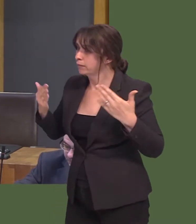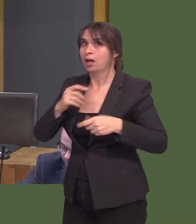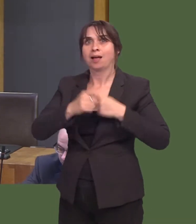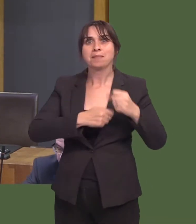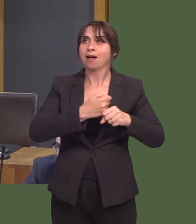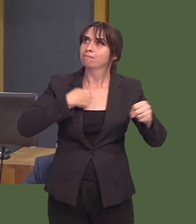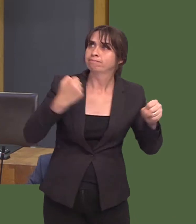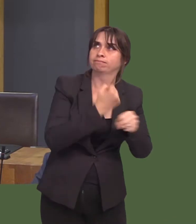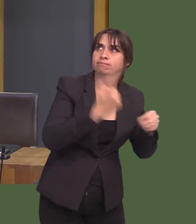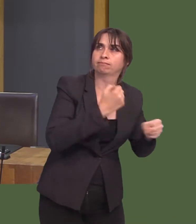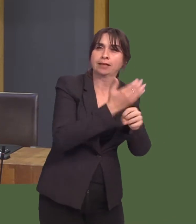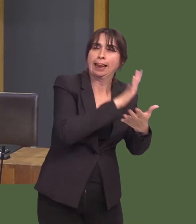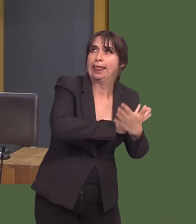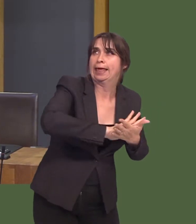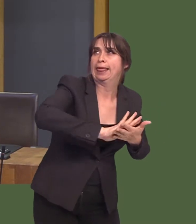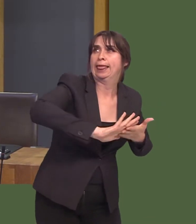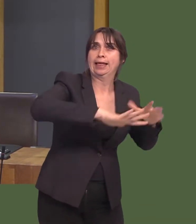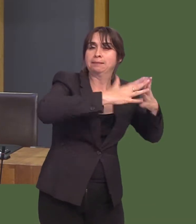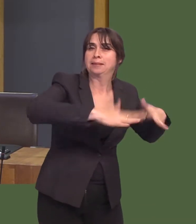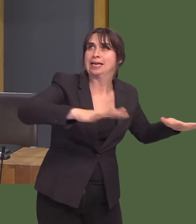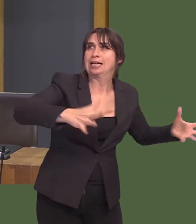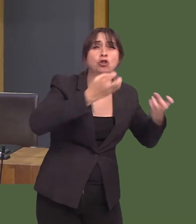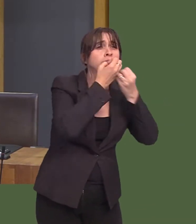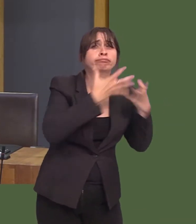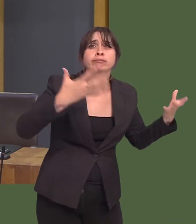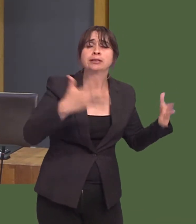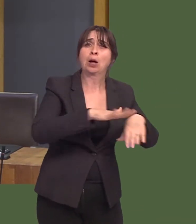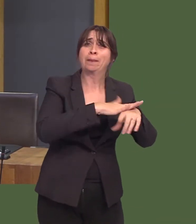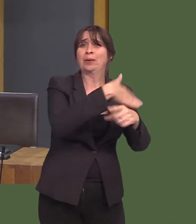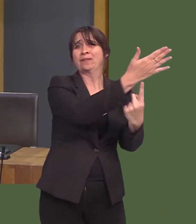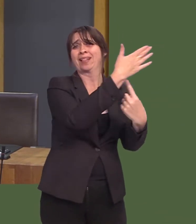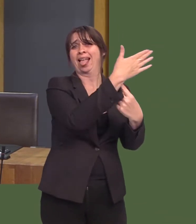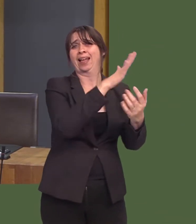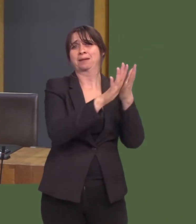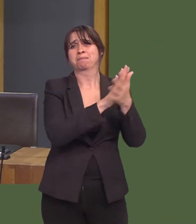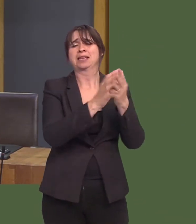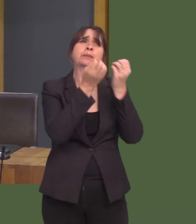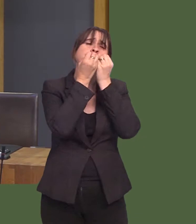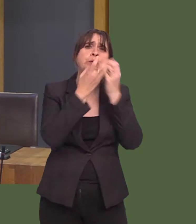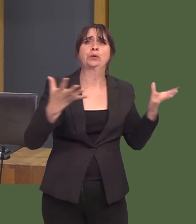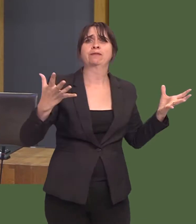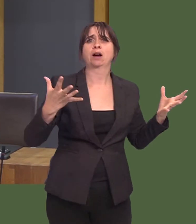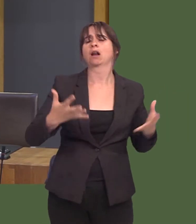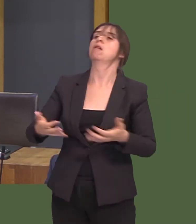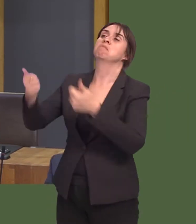and the cleanliness of our beaches and the fact that so many of our beaches in north Wales now have blue flags, which has been a very important factor in attracting tourism.